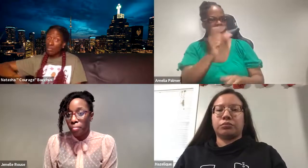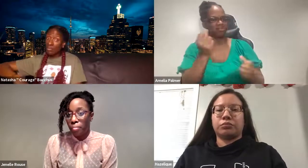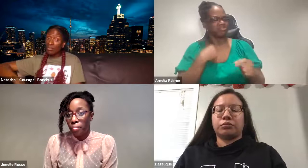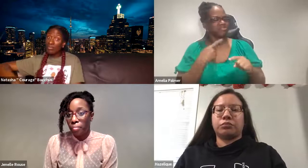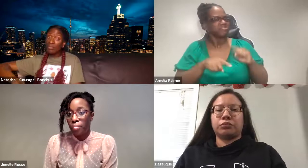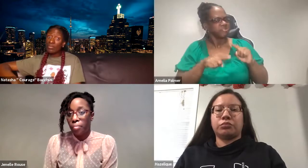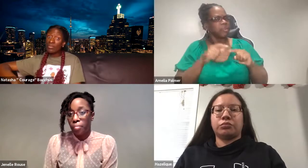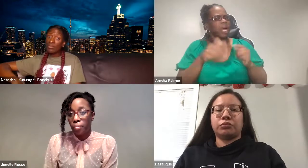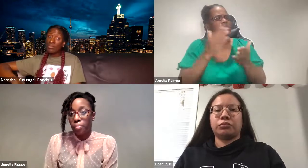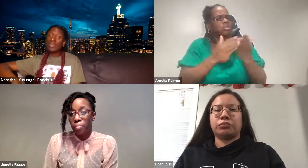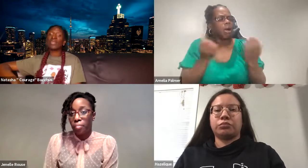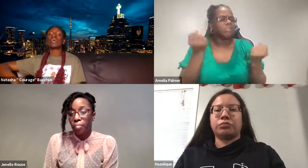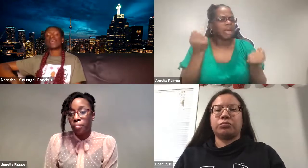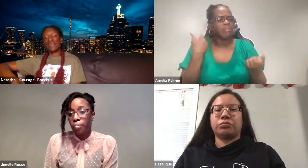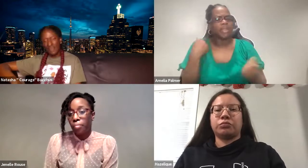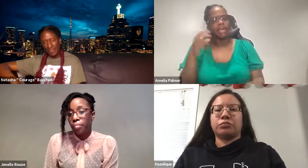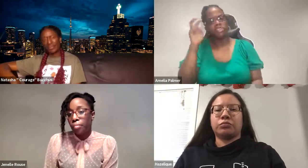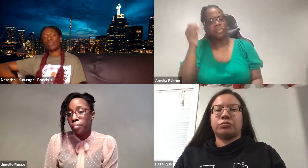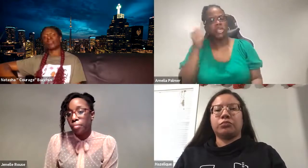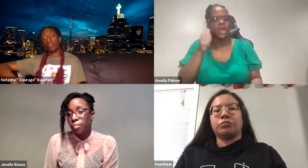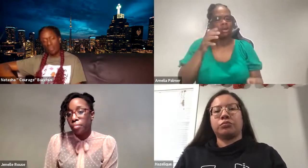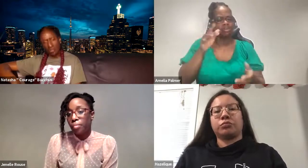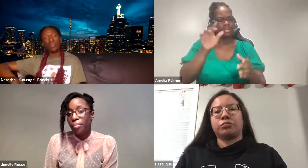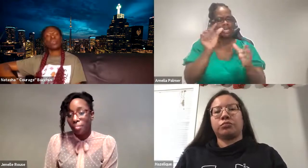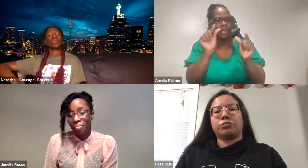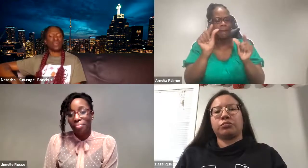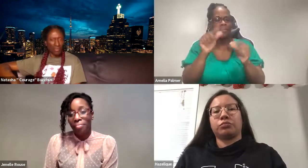they expressed themselves but i felt like i was limited in how i could express myself